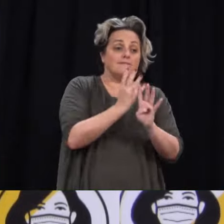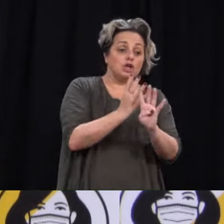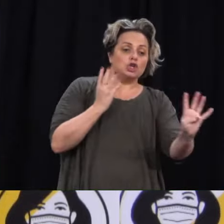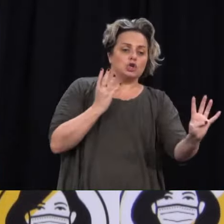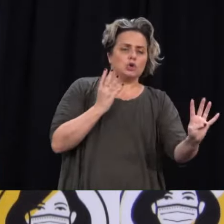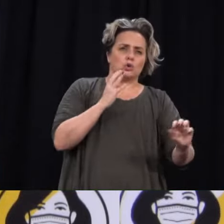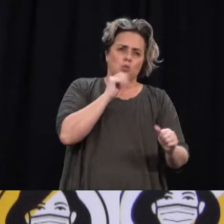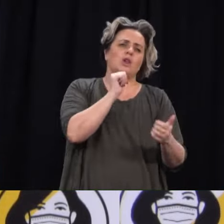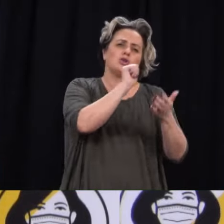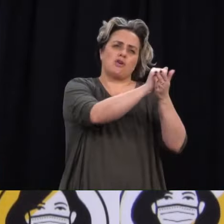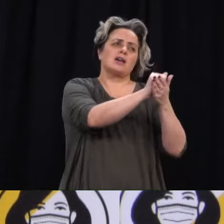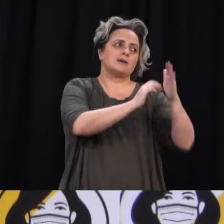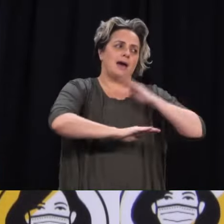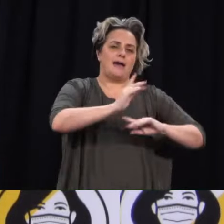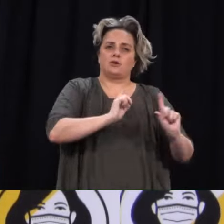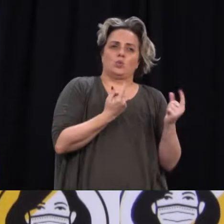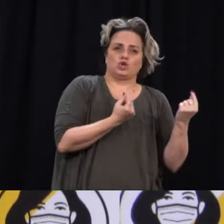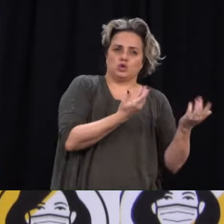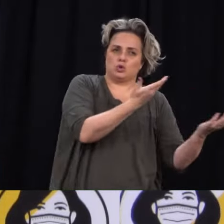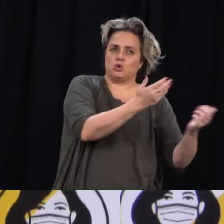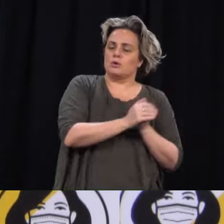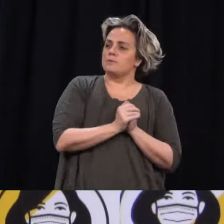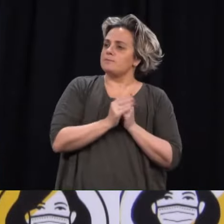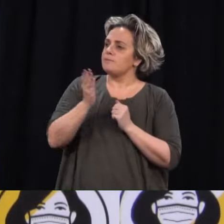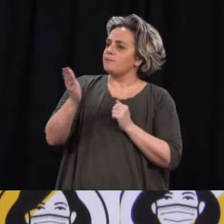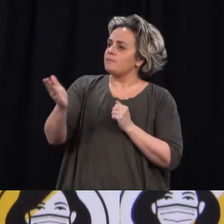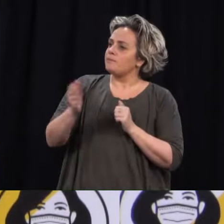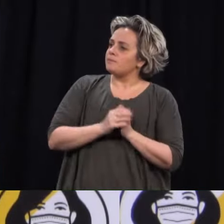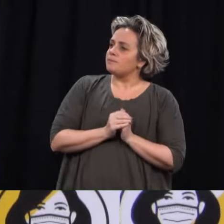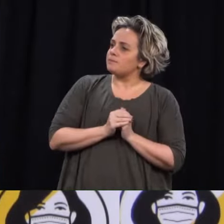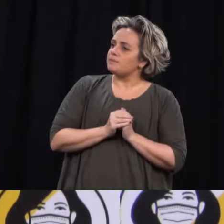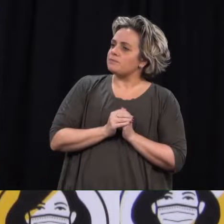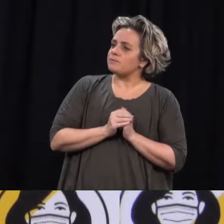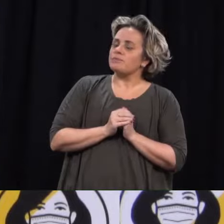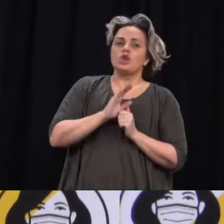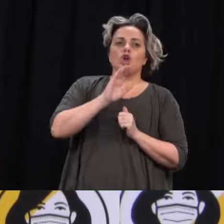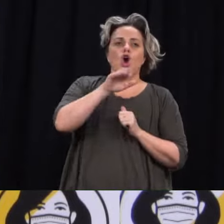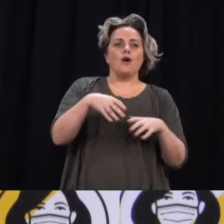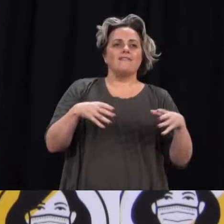alert Level 4 and indeed to prevent any potential that people would be infected while